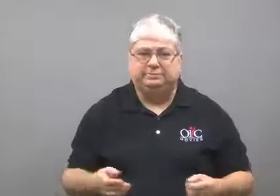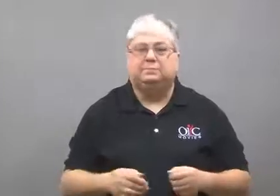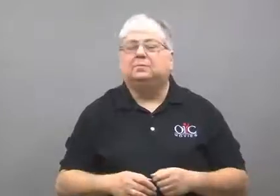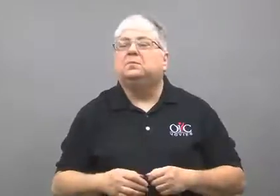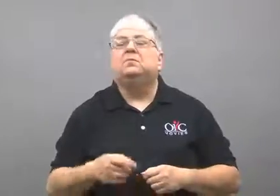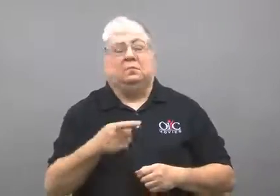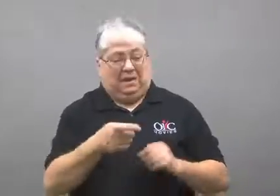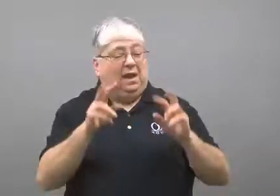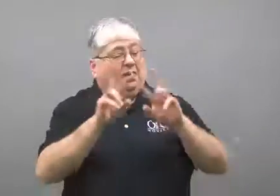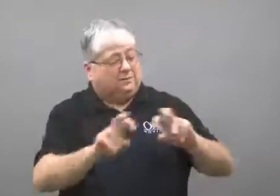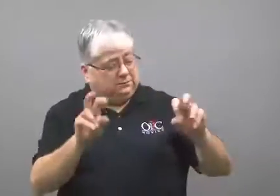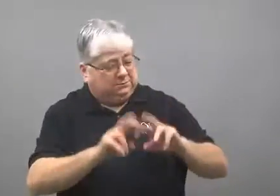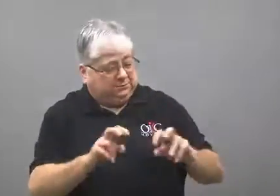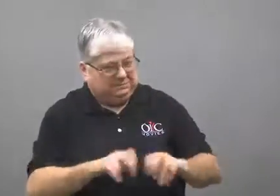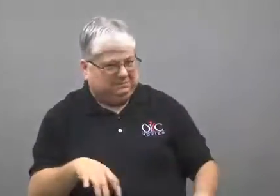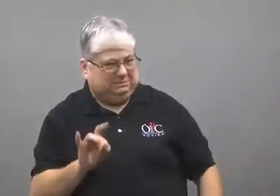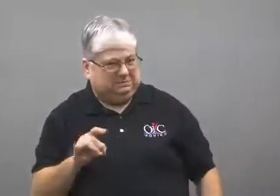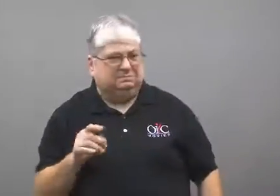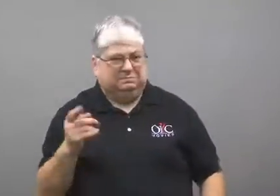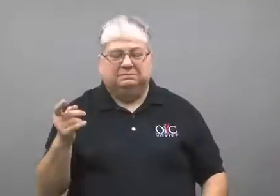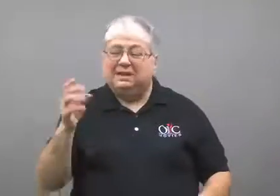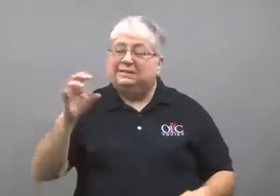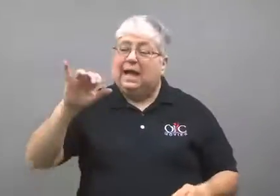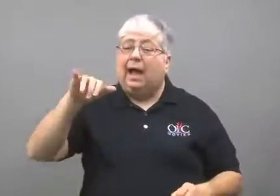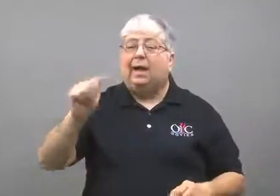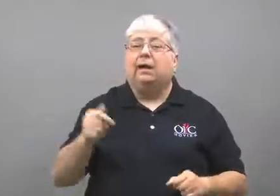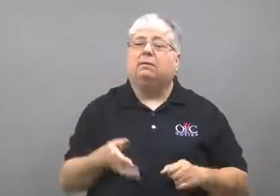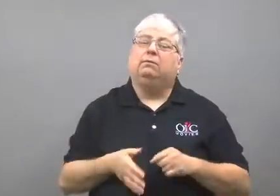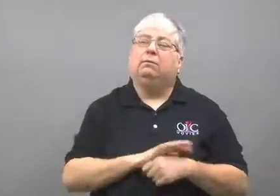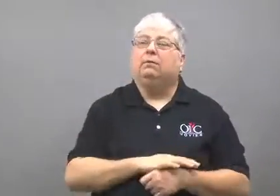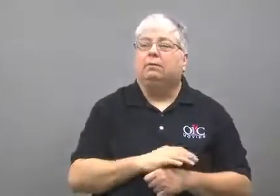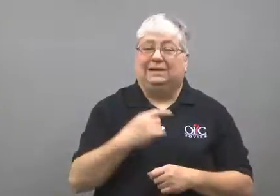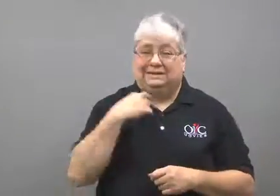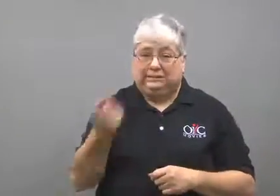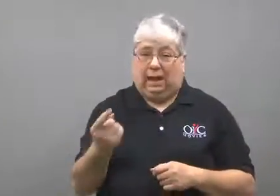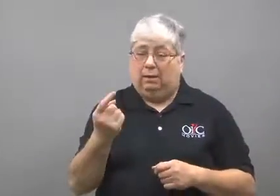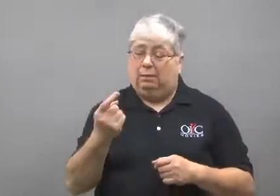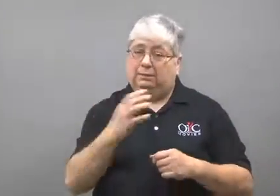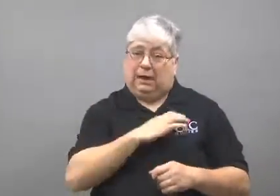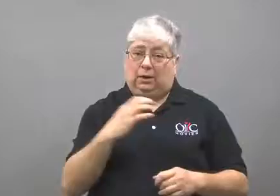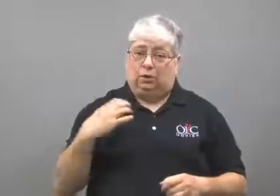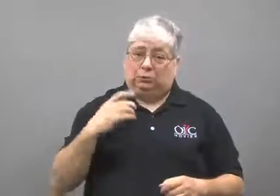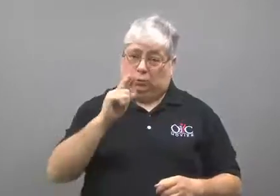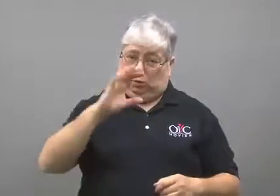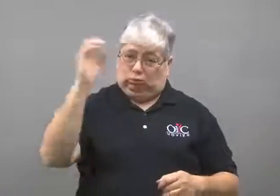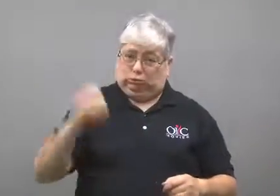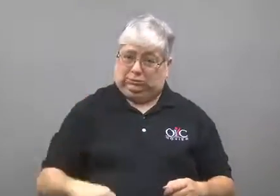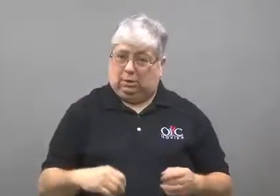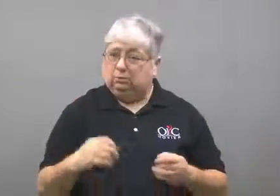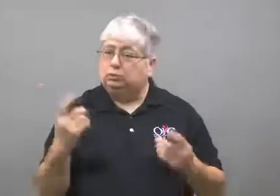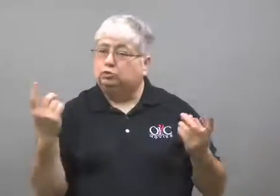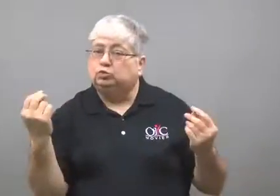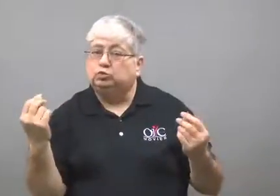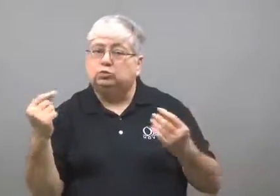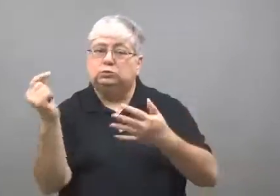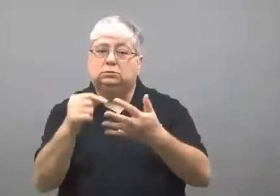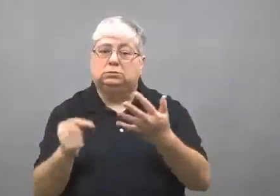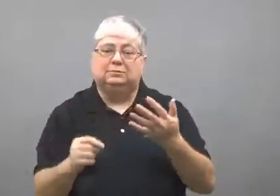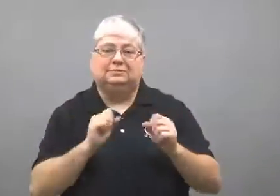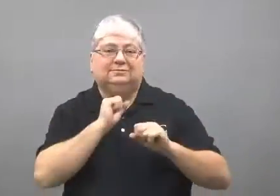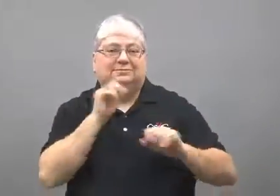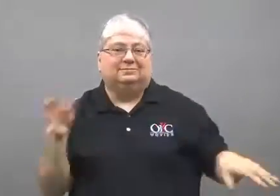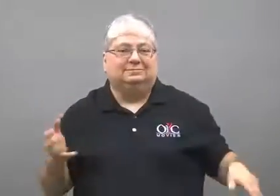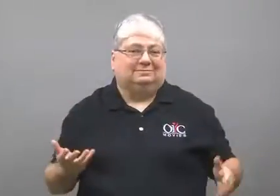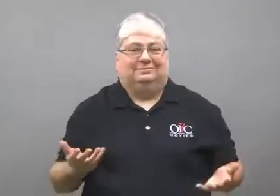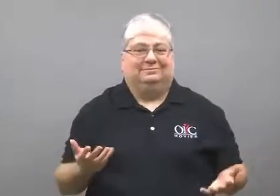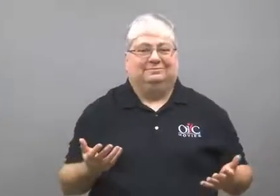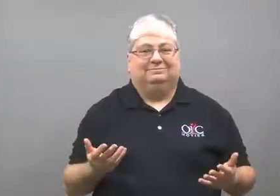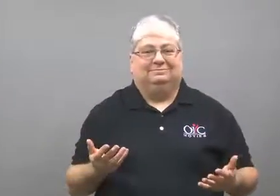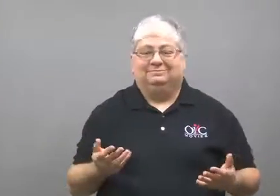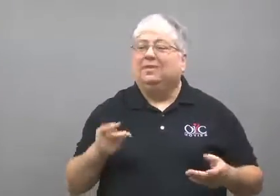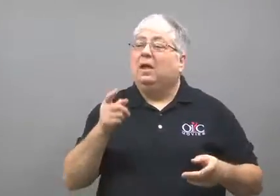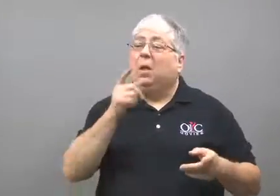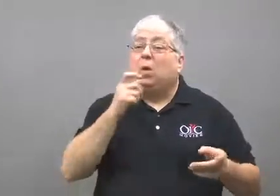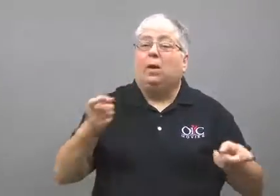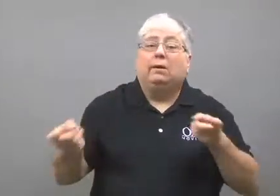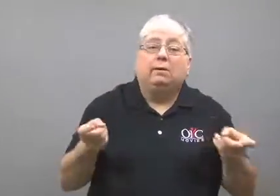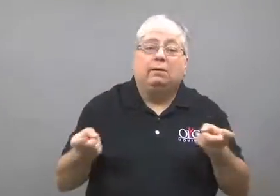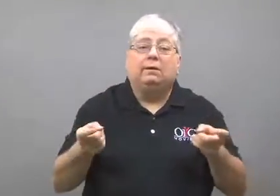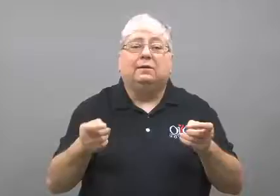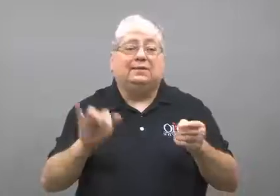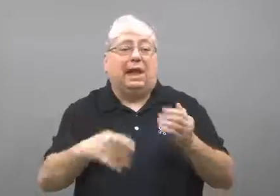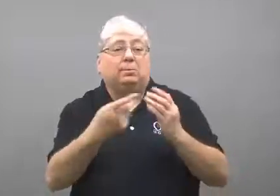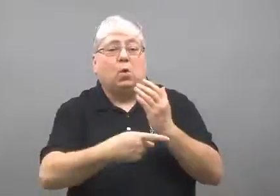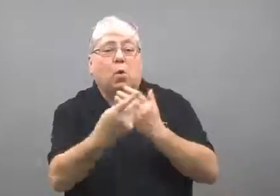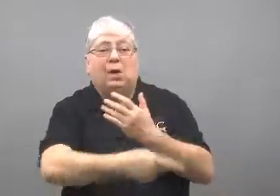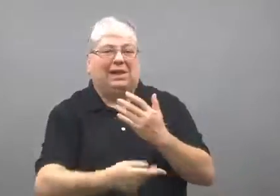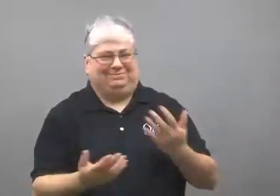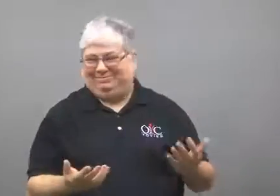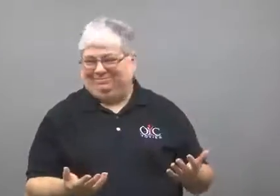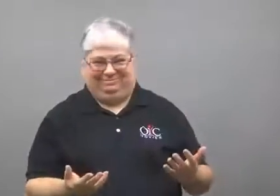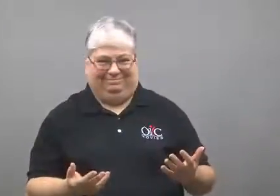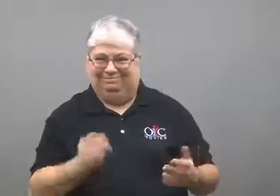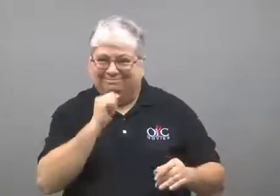The report said the CIA was not honest with Congress as to what it was doing.